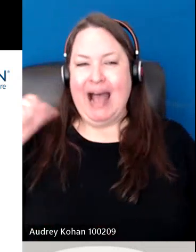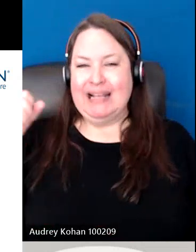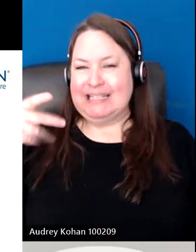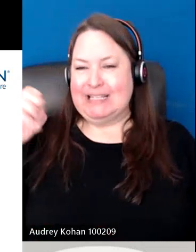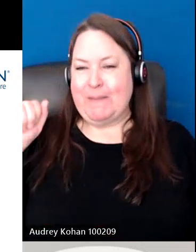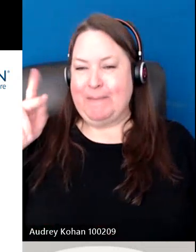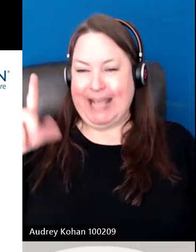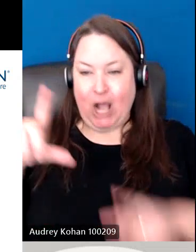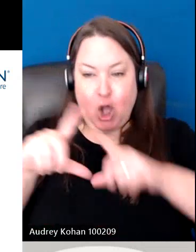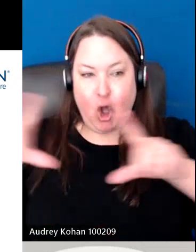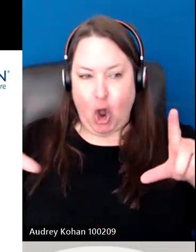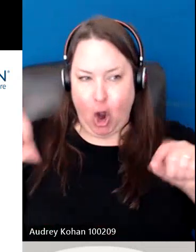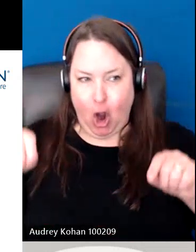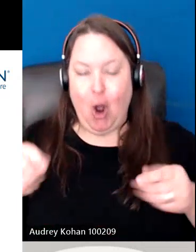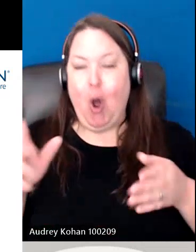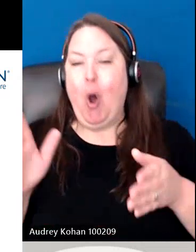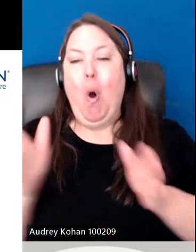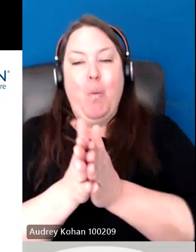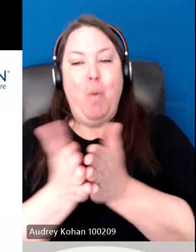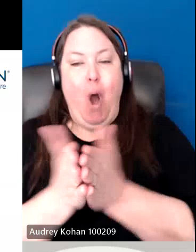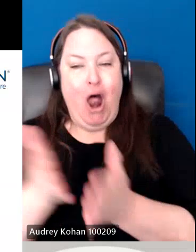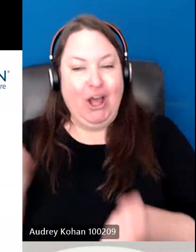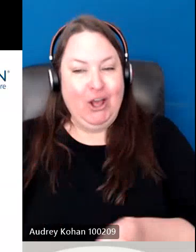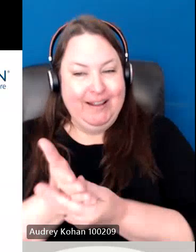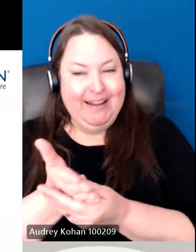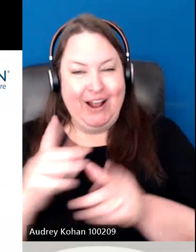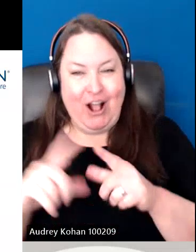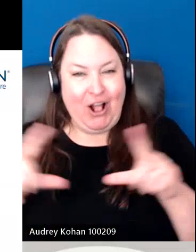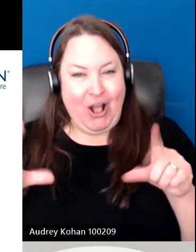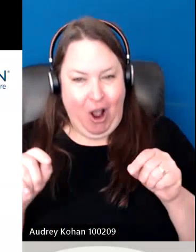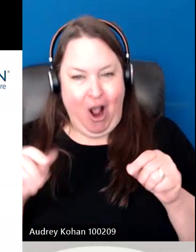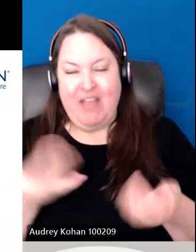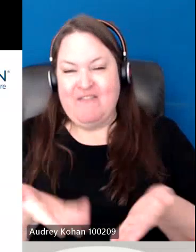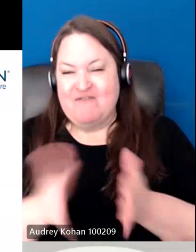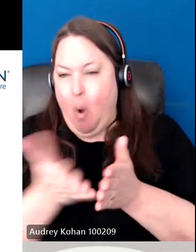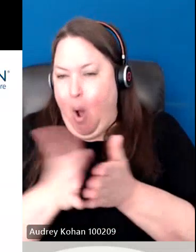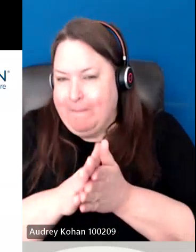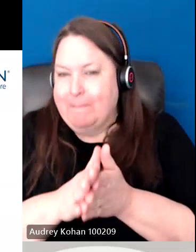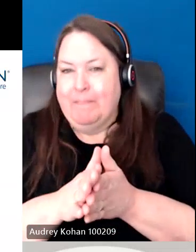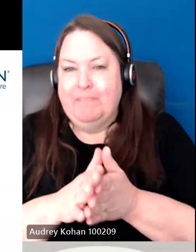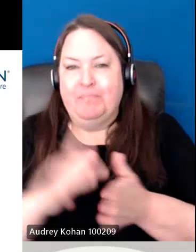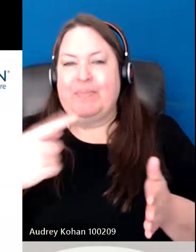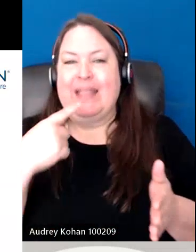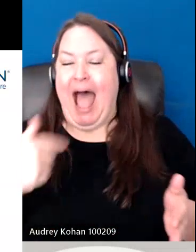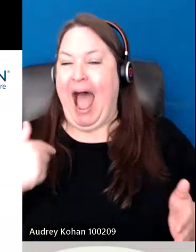cards are little wallet cards that you know uh fold up and where it says I speak we would enter